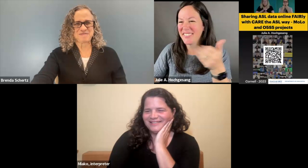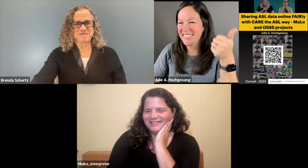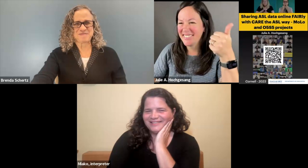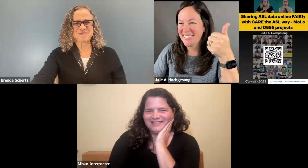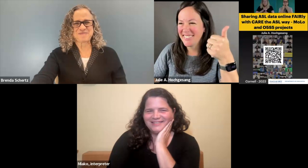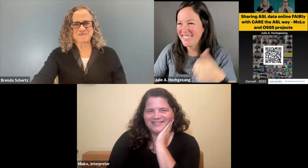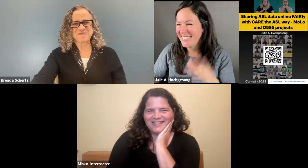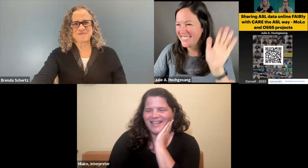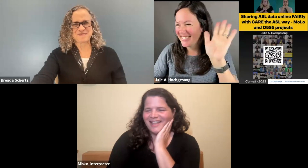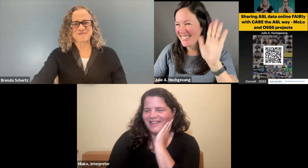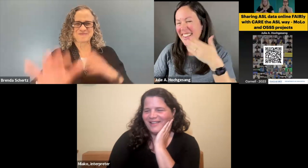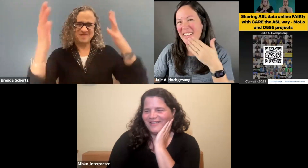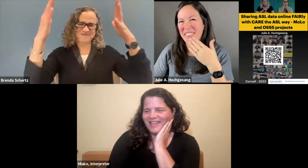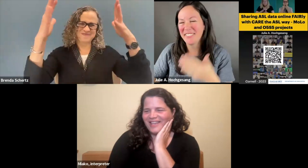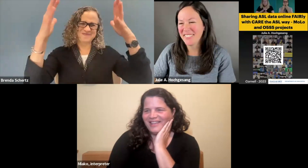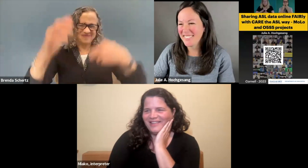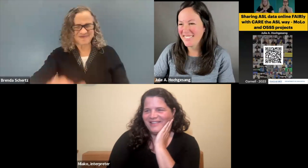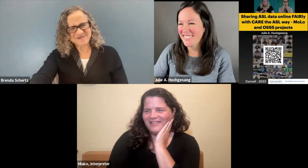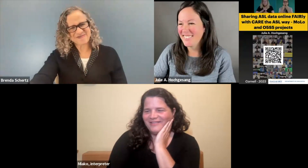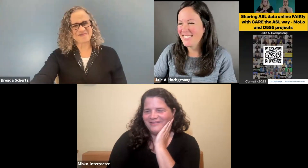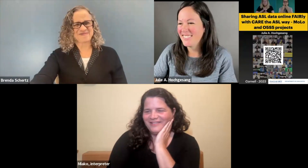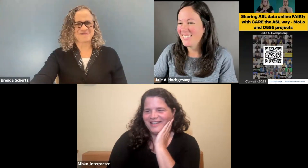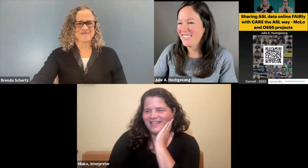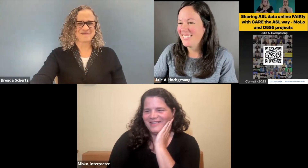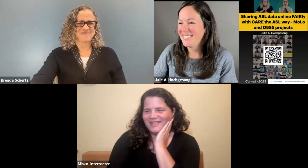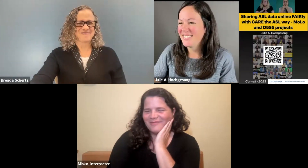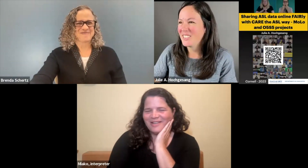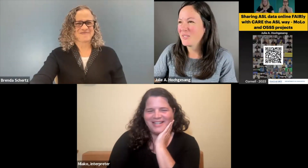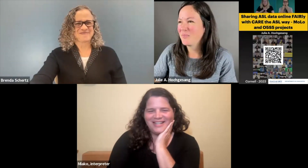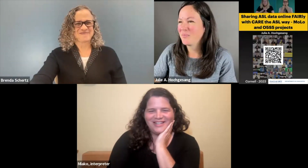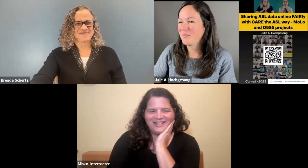Thank you, thank you so much.